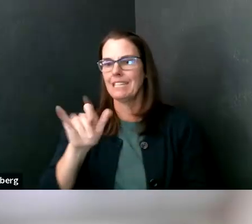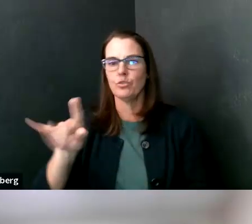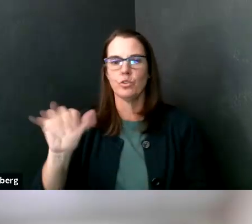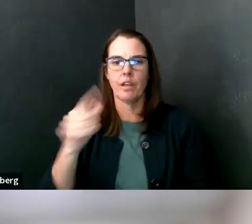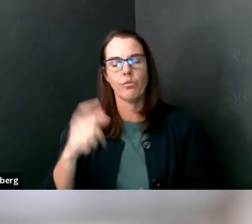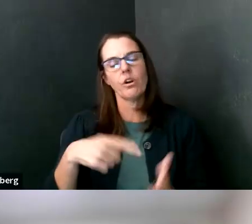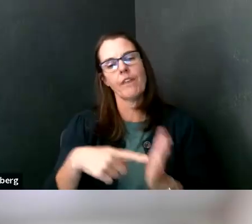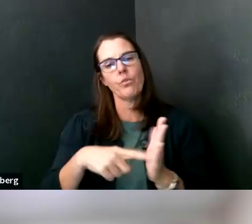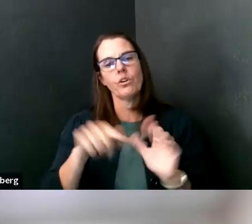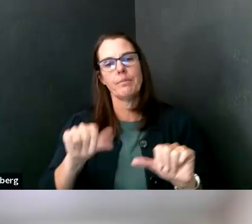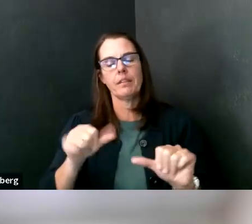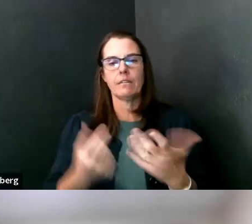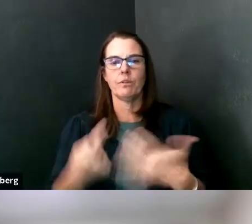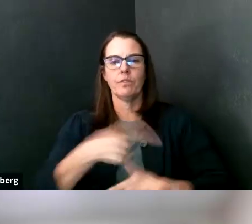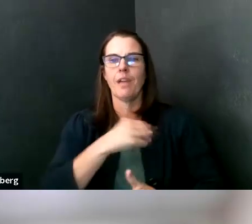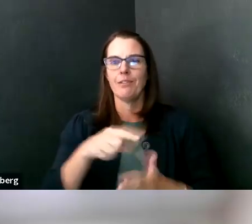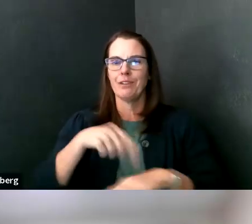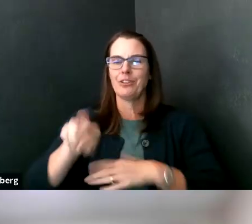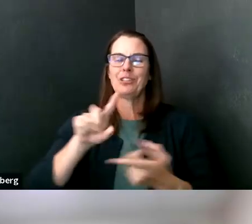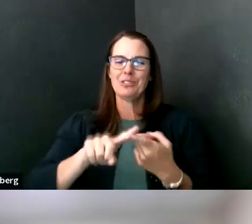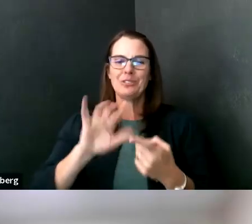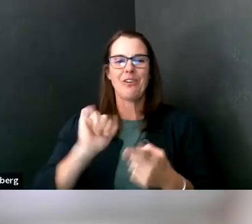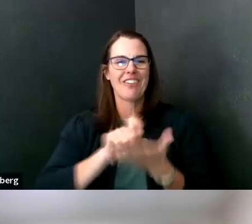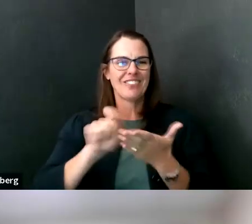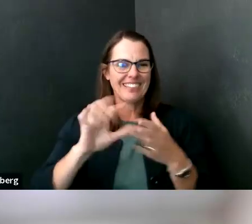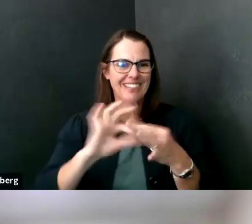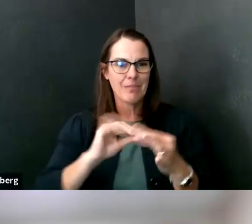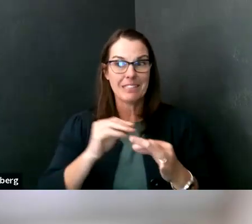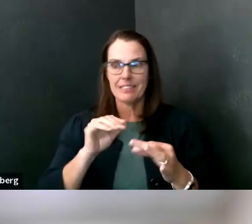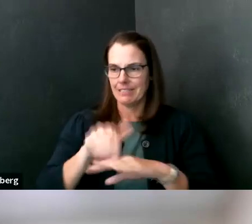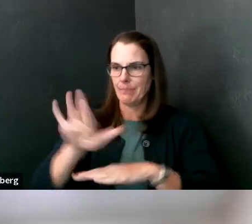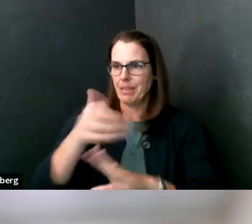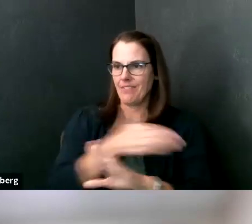review and refer you to our written comments submitted in advance of this meeting. At Merc,